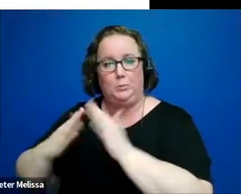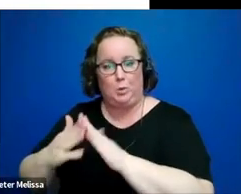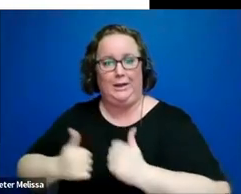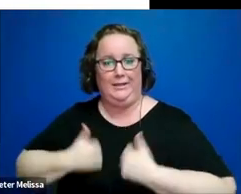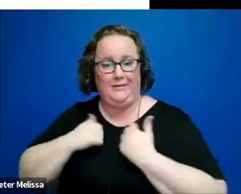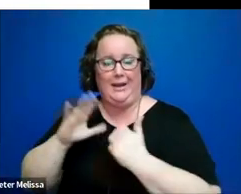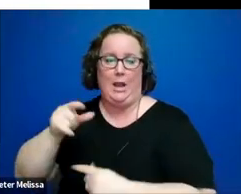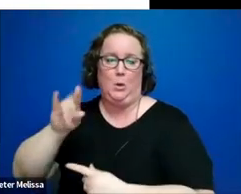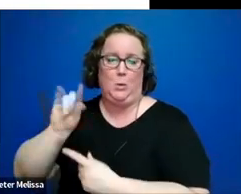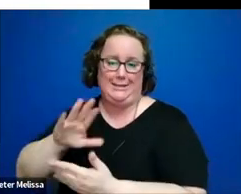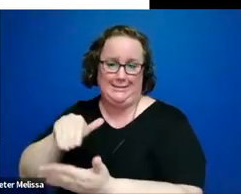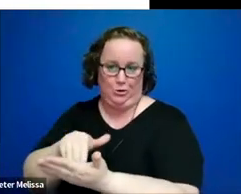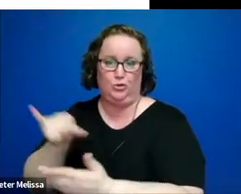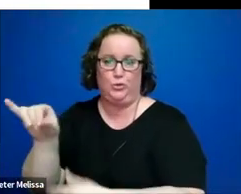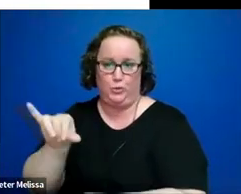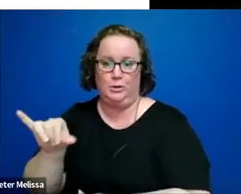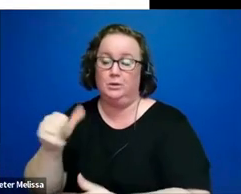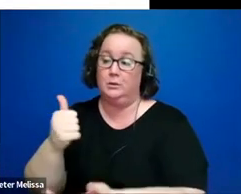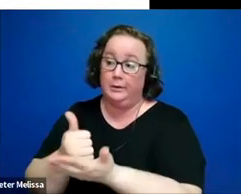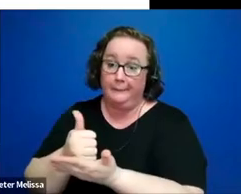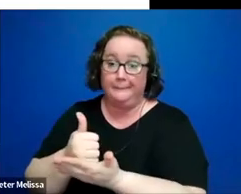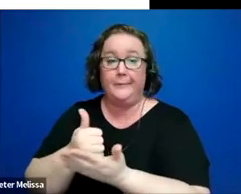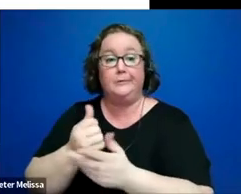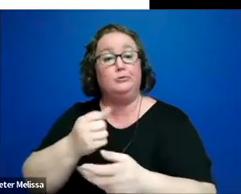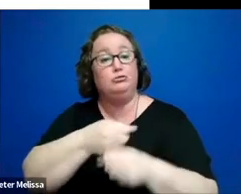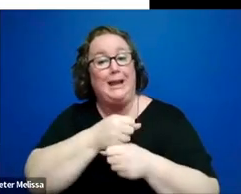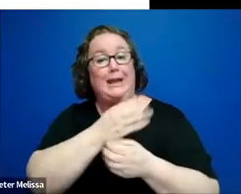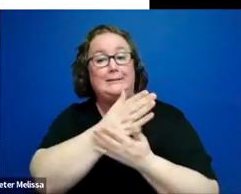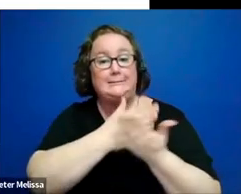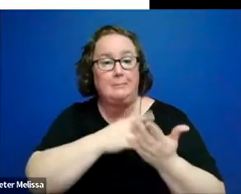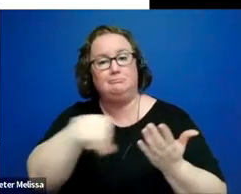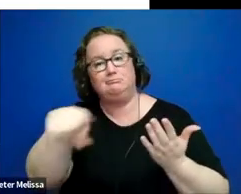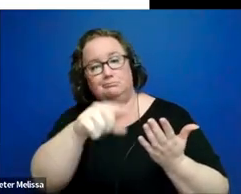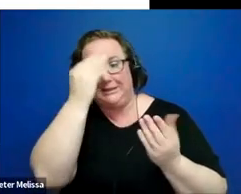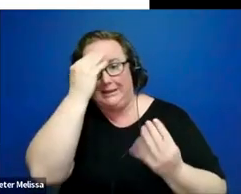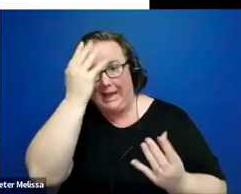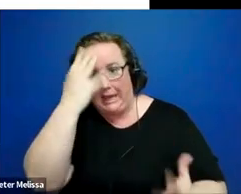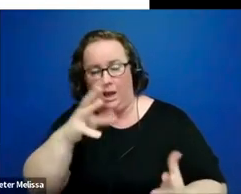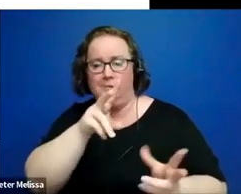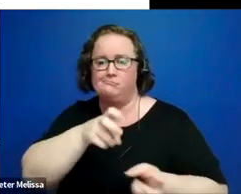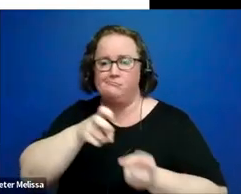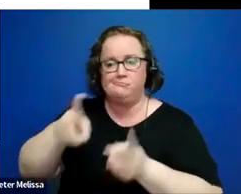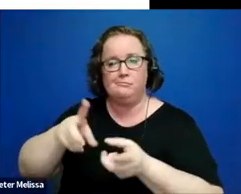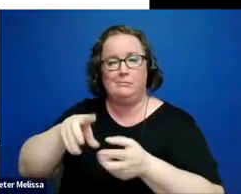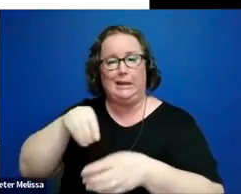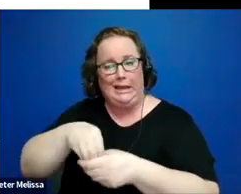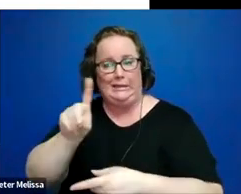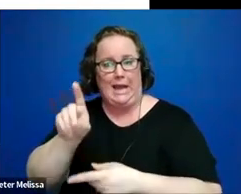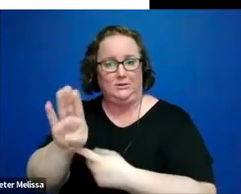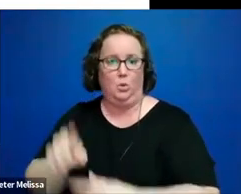Center and helped create some of the data that went into the dashboard. So I'm going to give